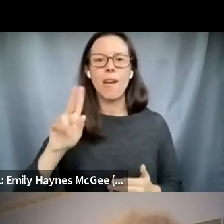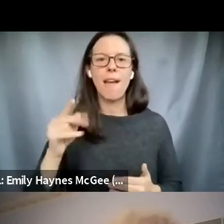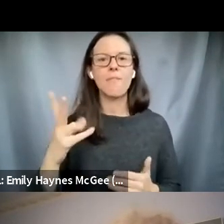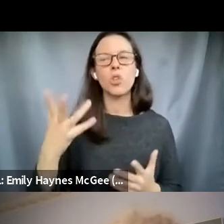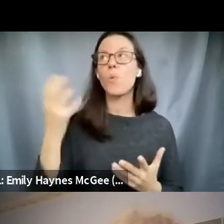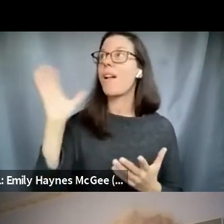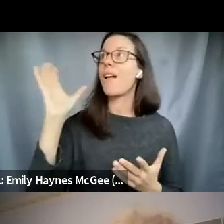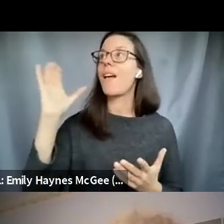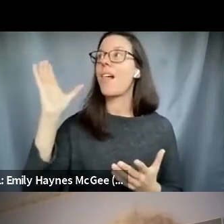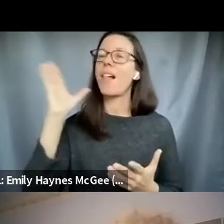through Company grit Fund.